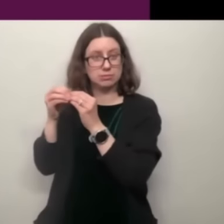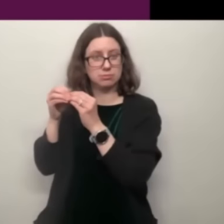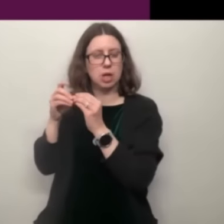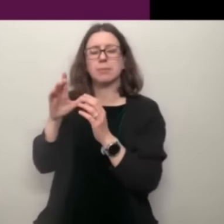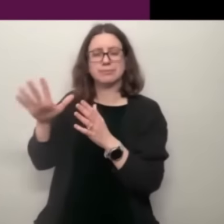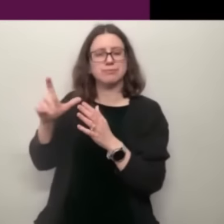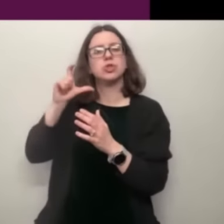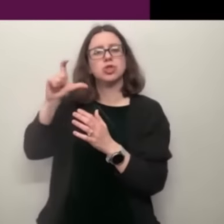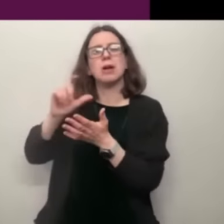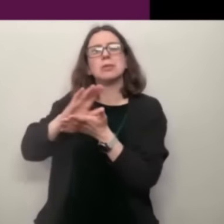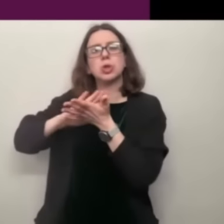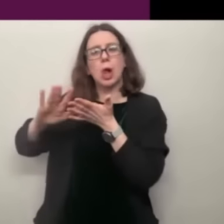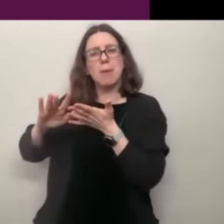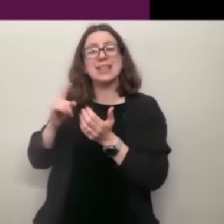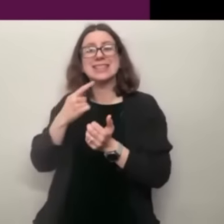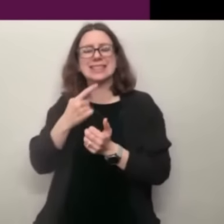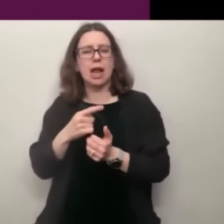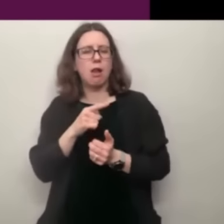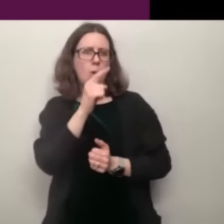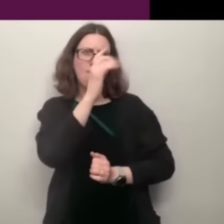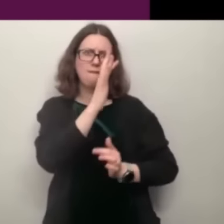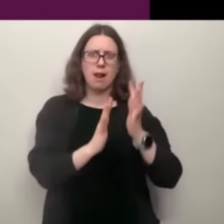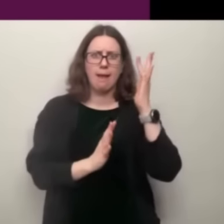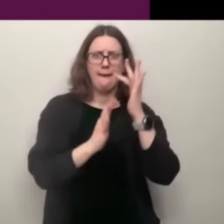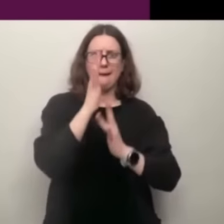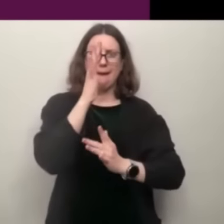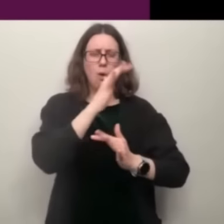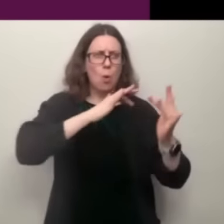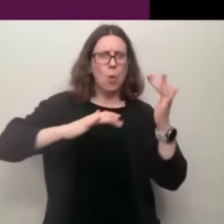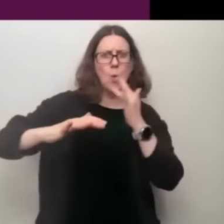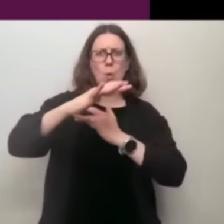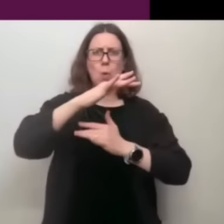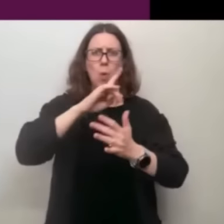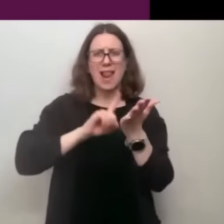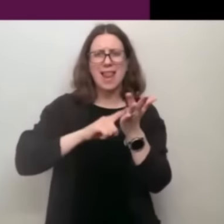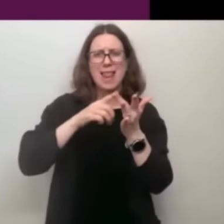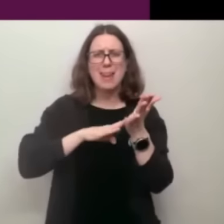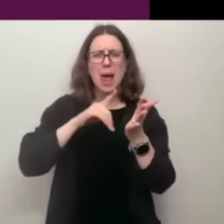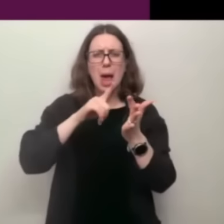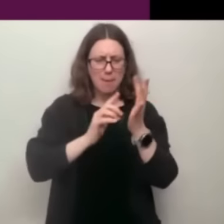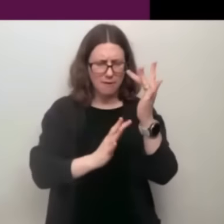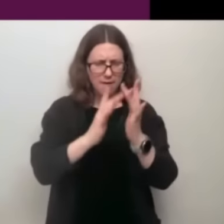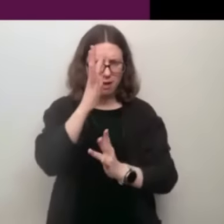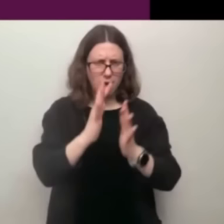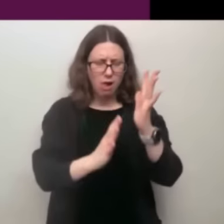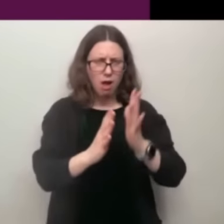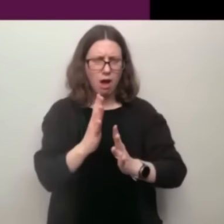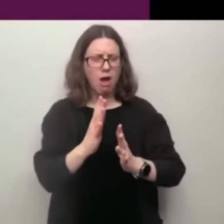"The flaming furnaces and smoking lime kilns form a spectacle horribly sublime.